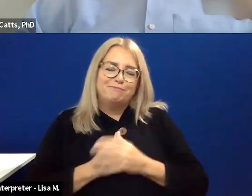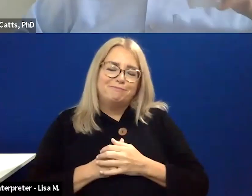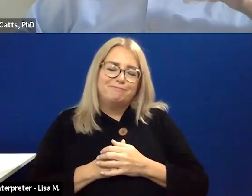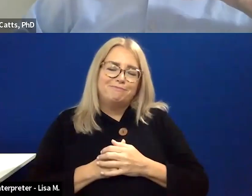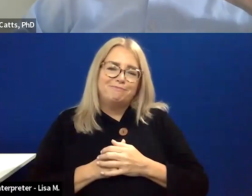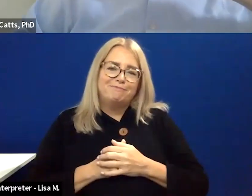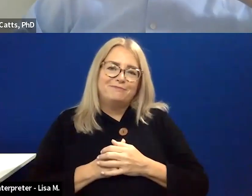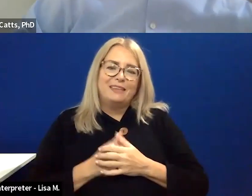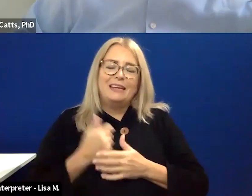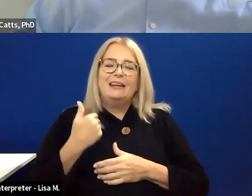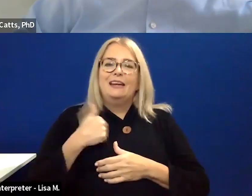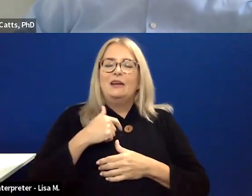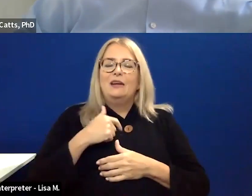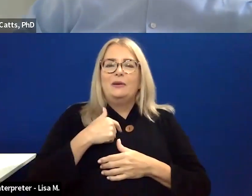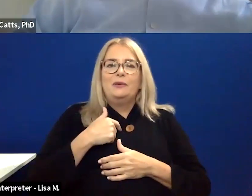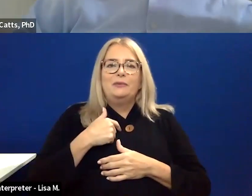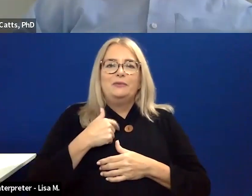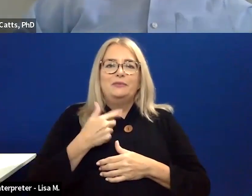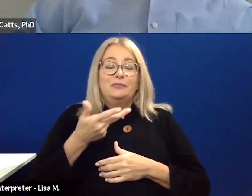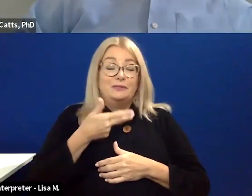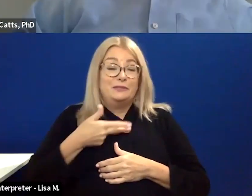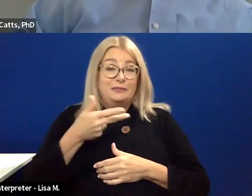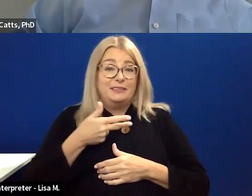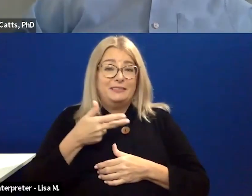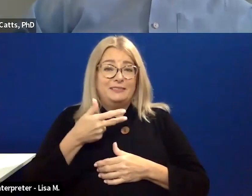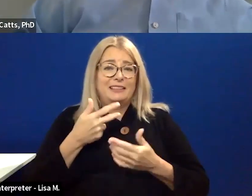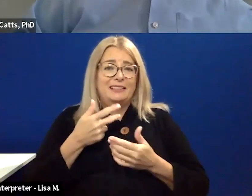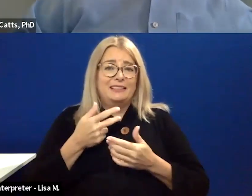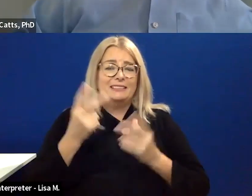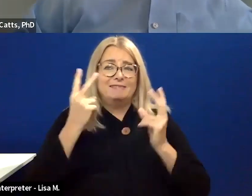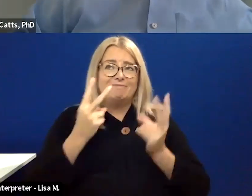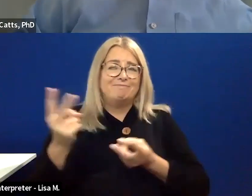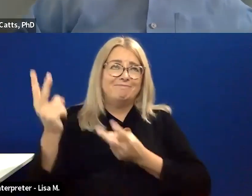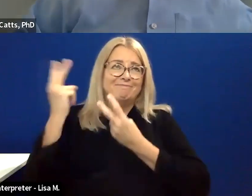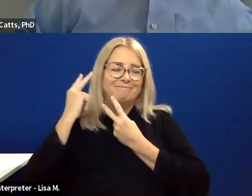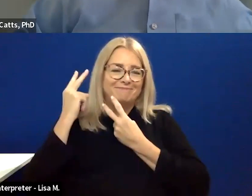we've been talking here here down memory lane you know um and we've already referenced a